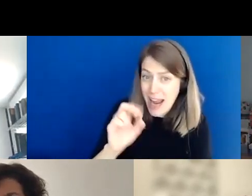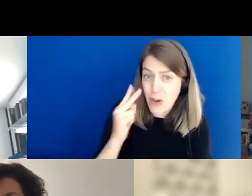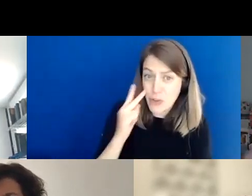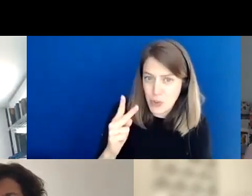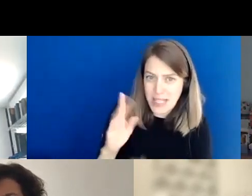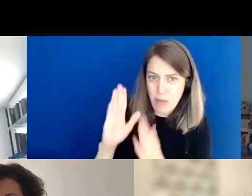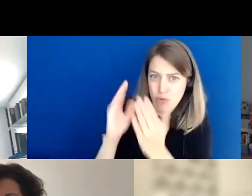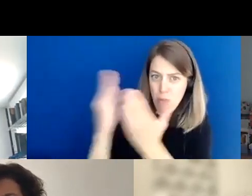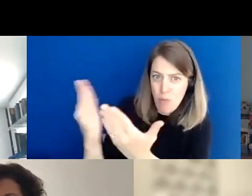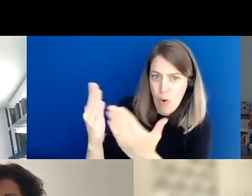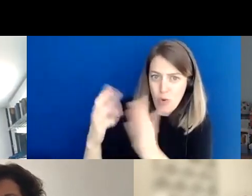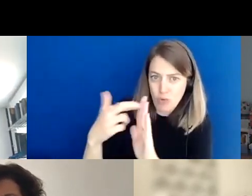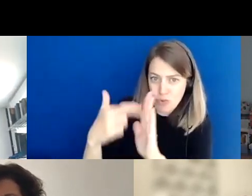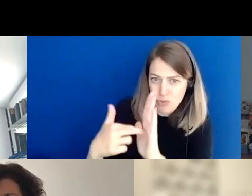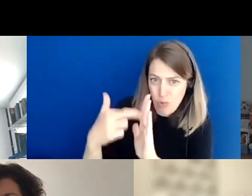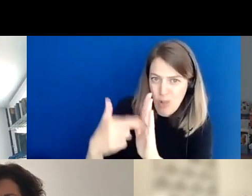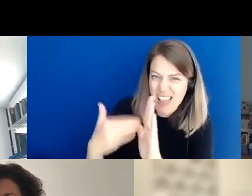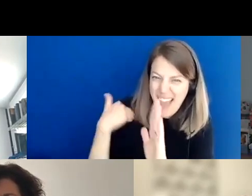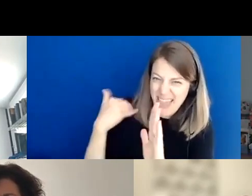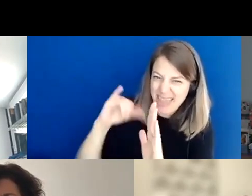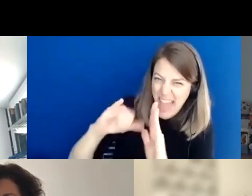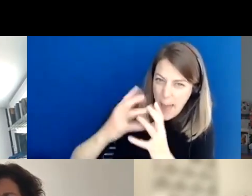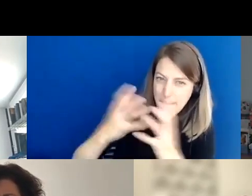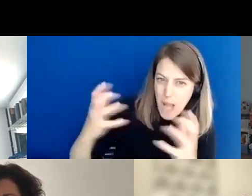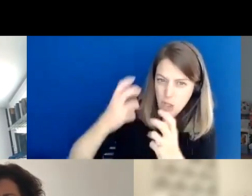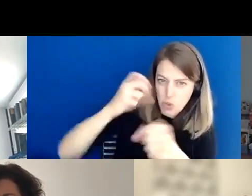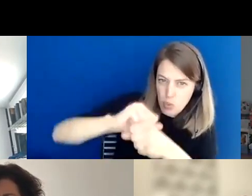That had that much work put into it